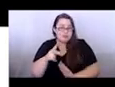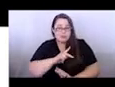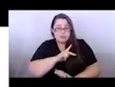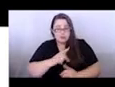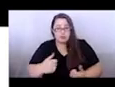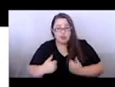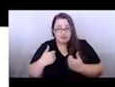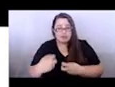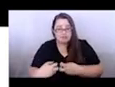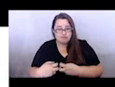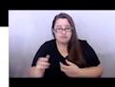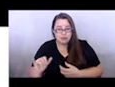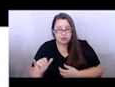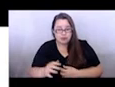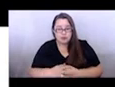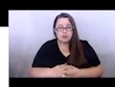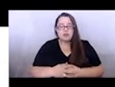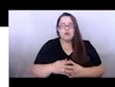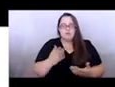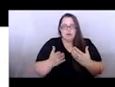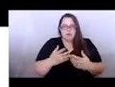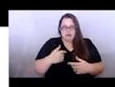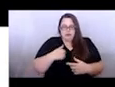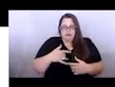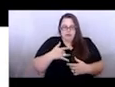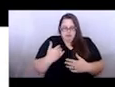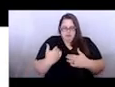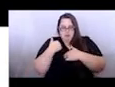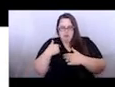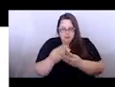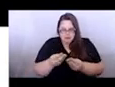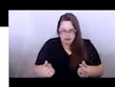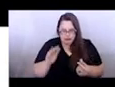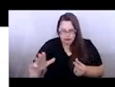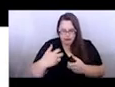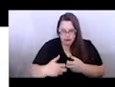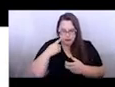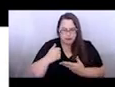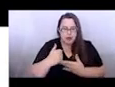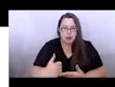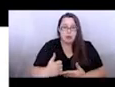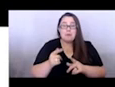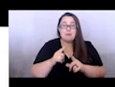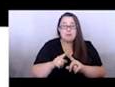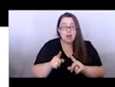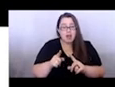You may feel the need to solve all their problems in order to be helpful. However, this could potentially be a boundary concern